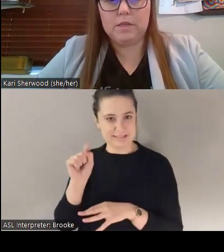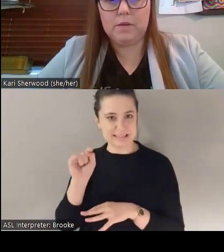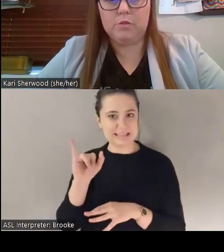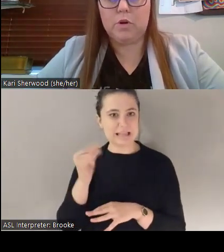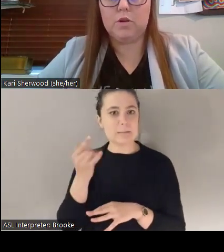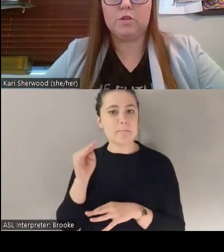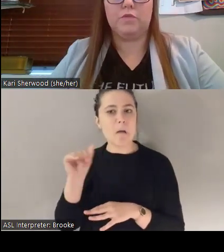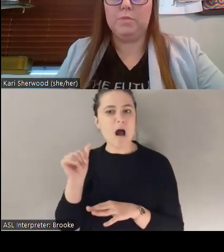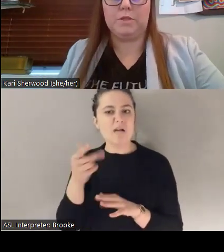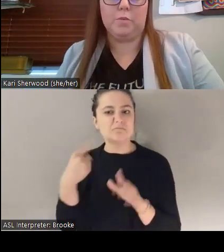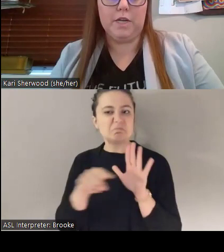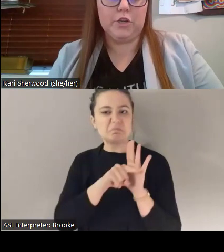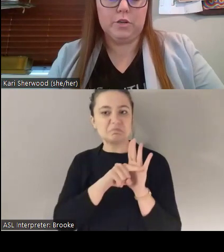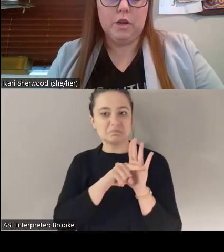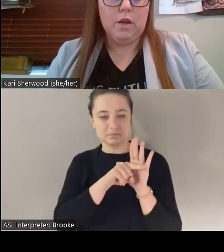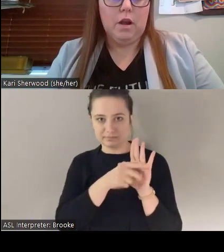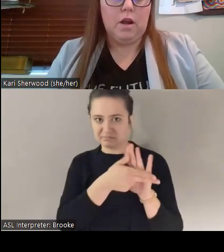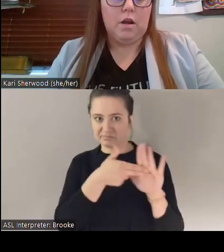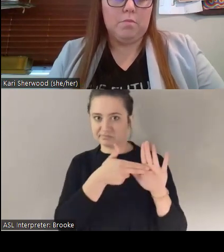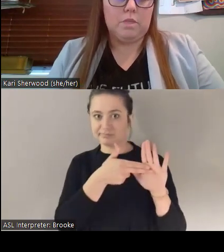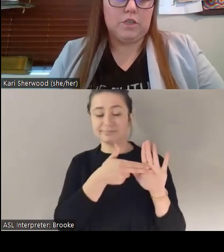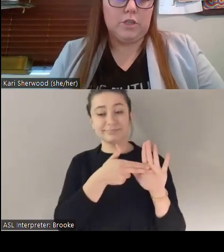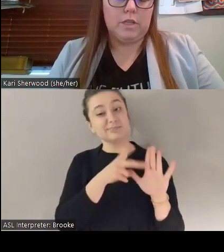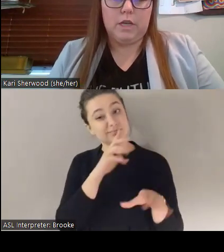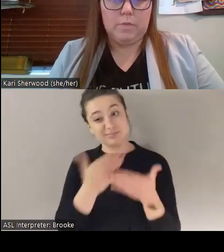disabled workers from discrimination, such as the